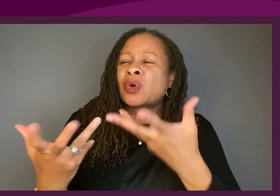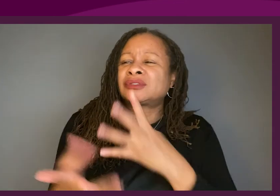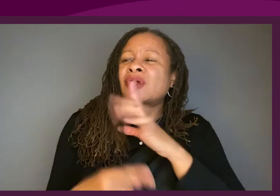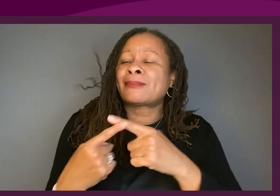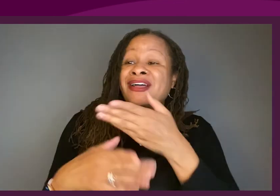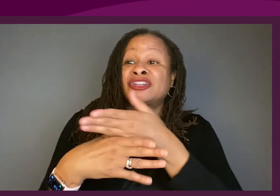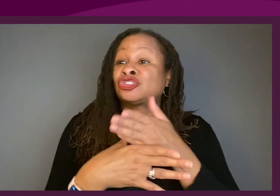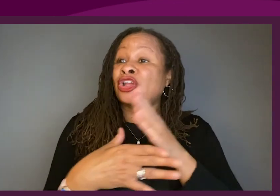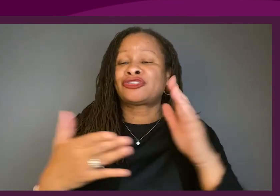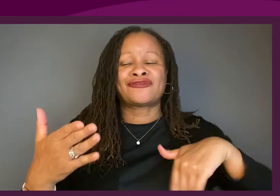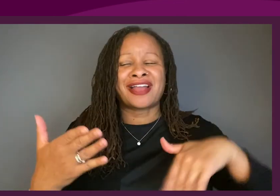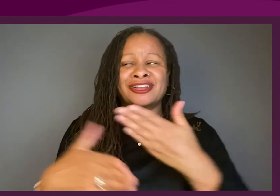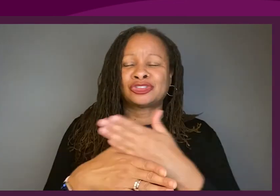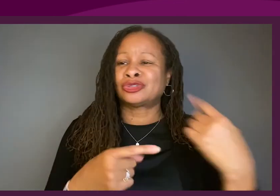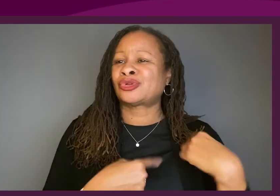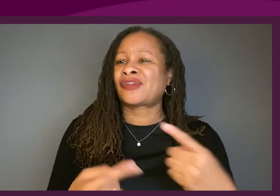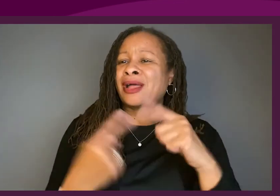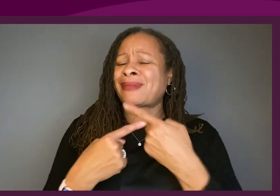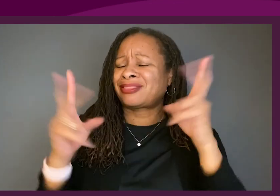back better after COVID.